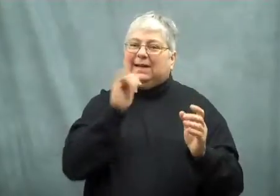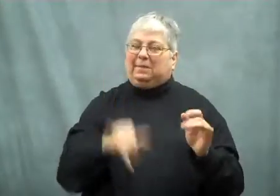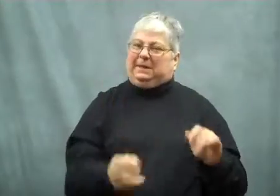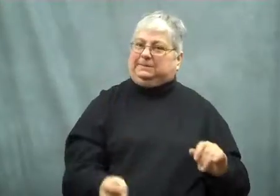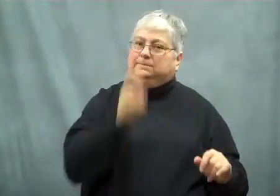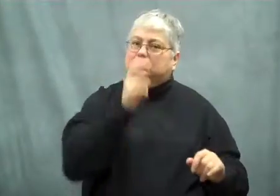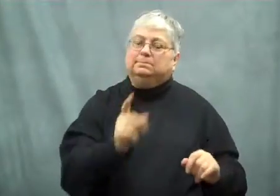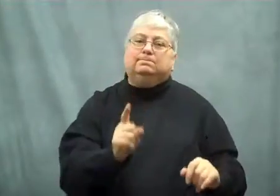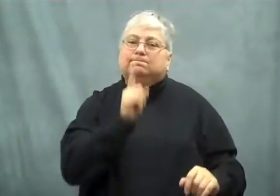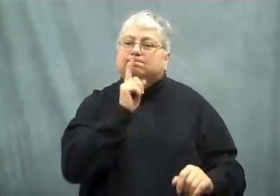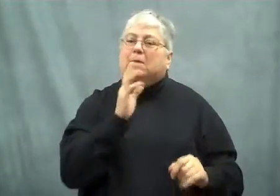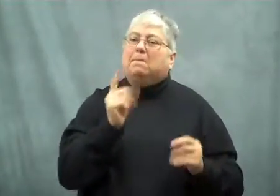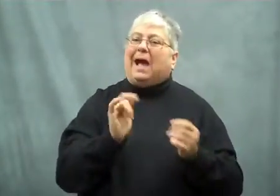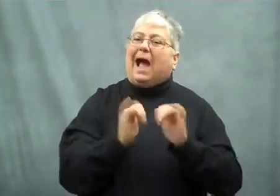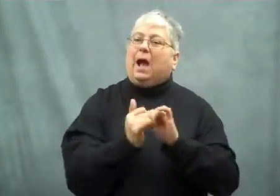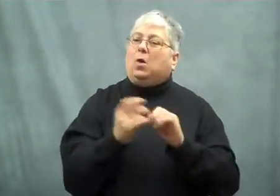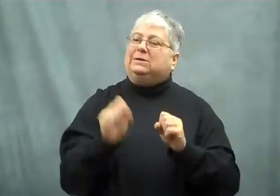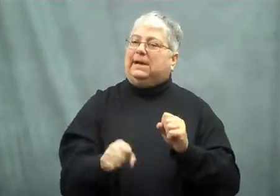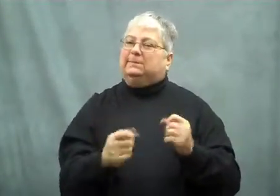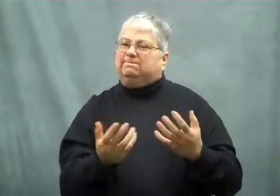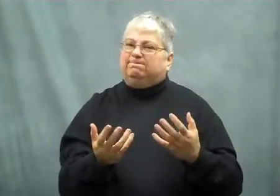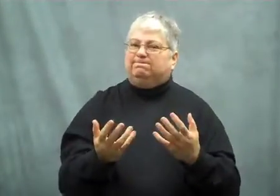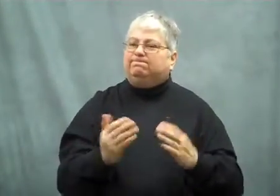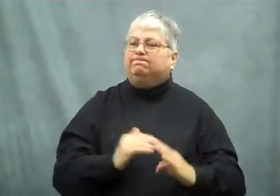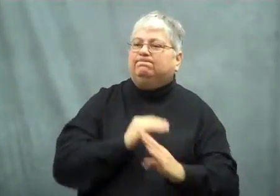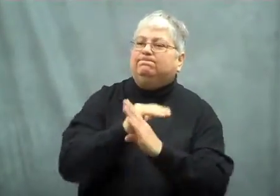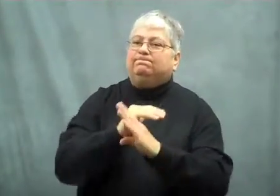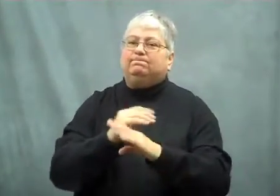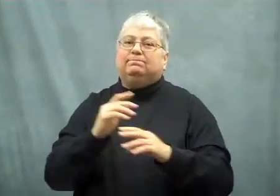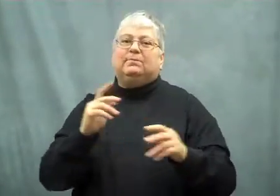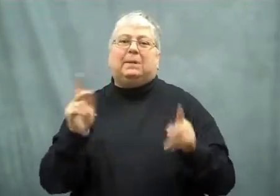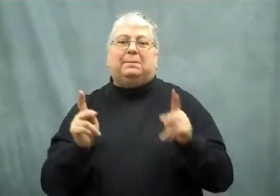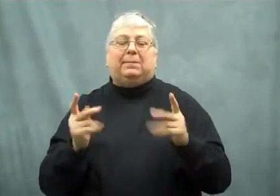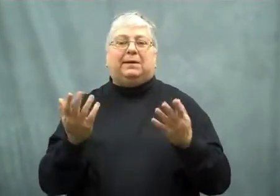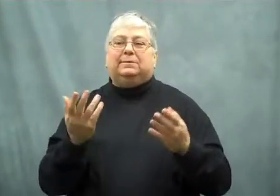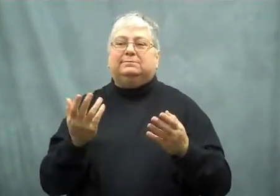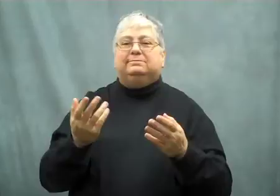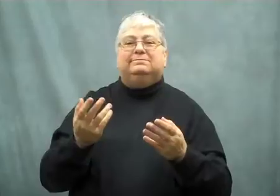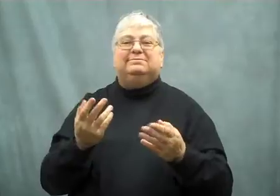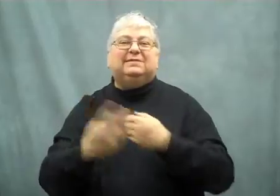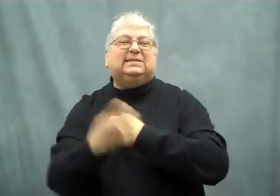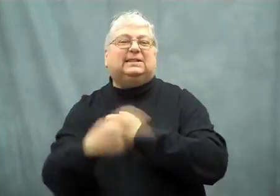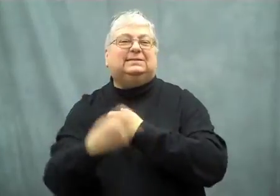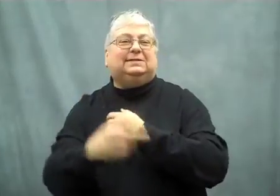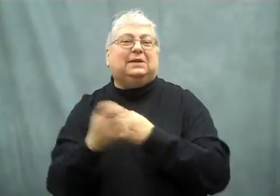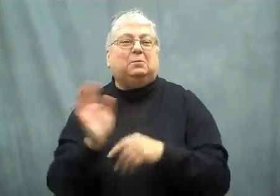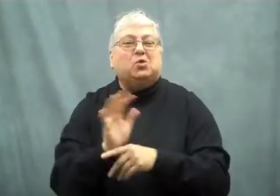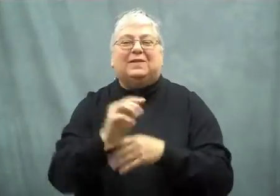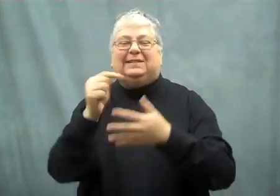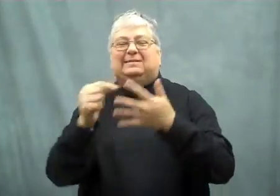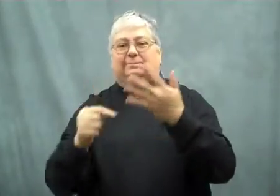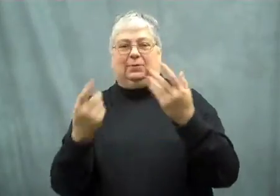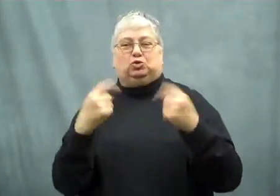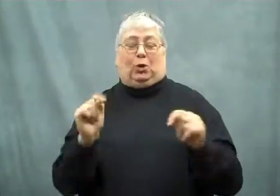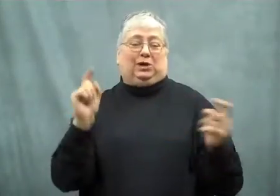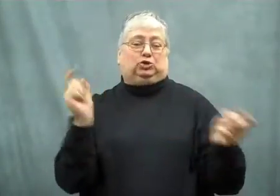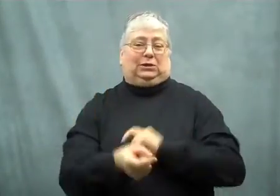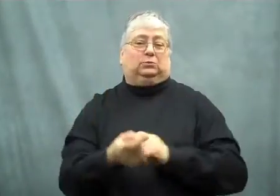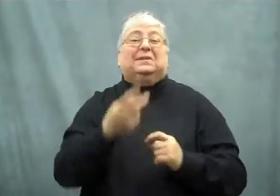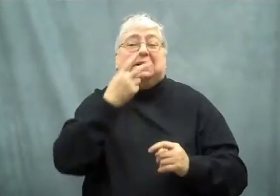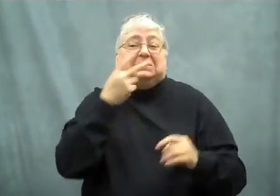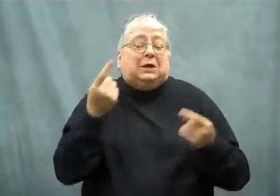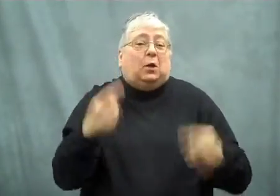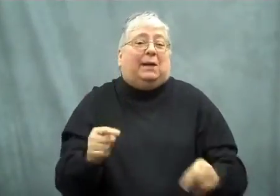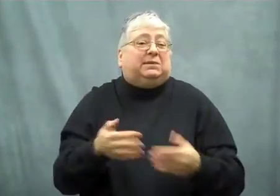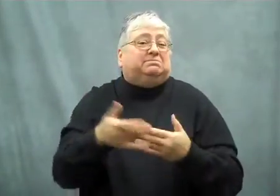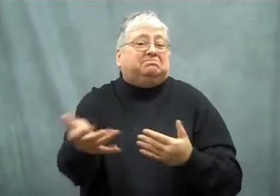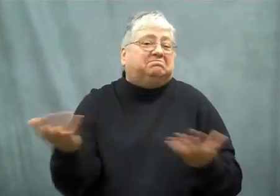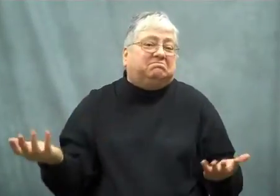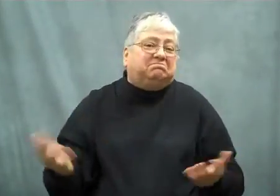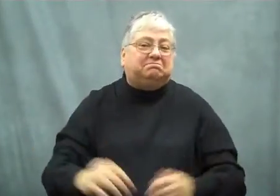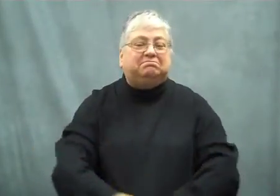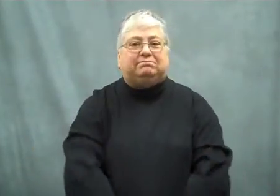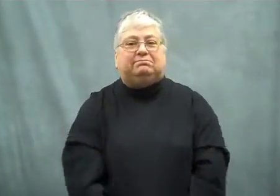so it does prevent piracy, but is not overly strict. We'll see how that works out.